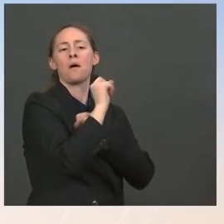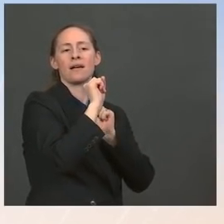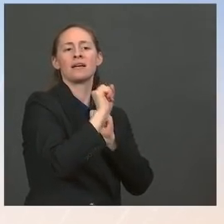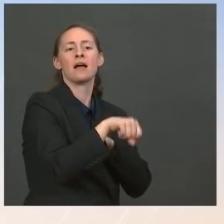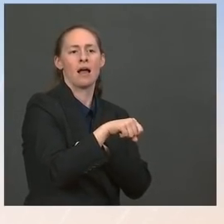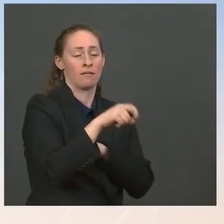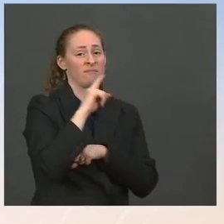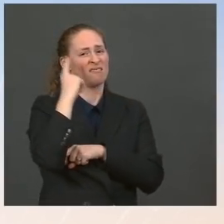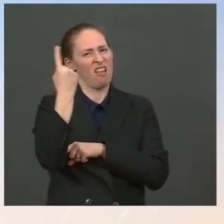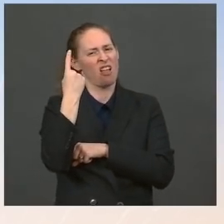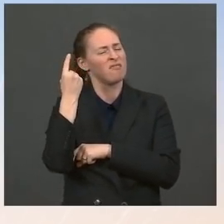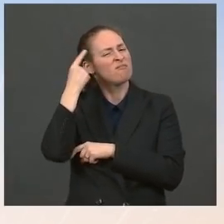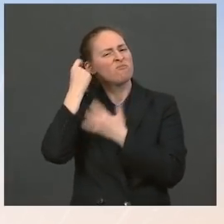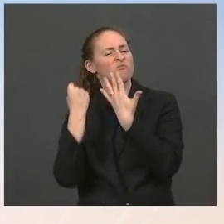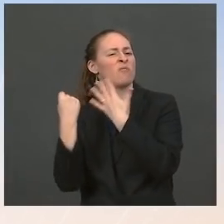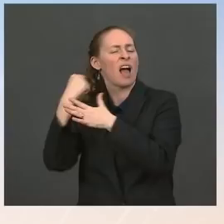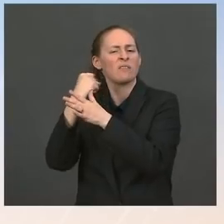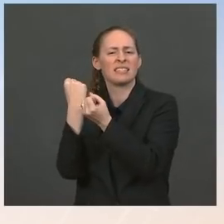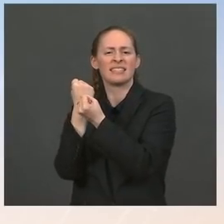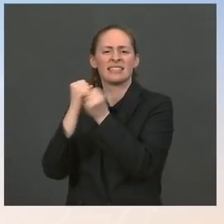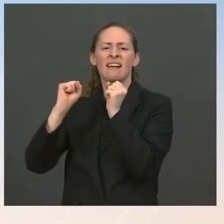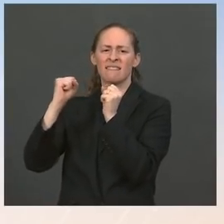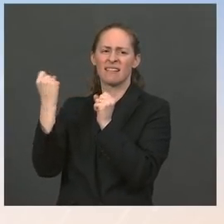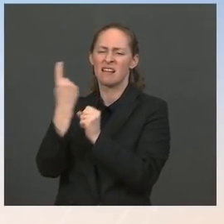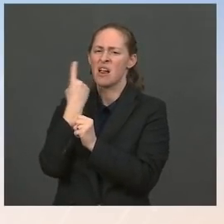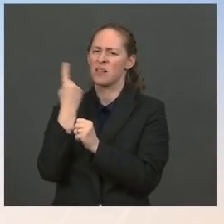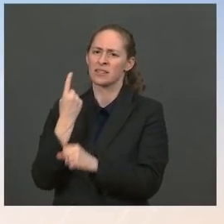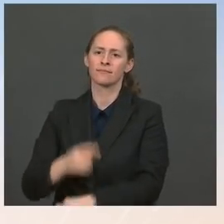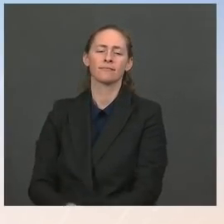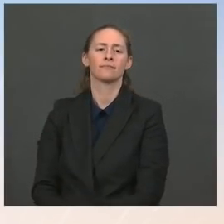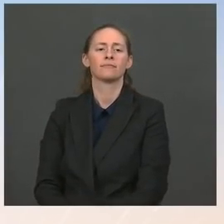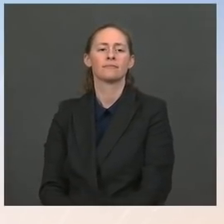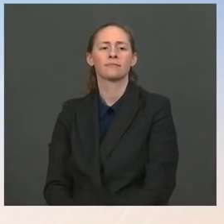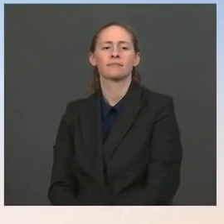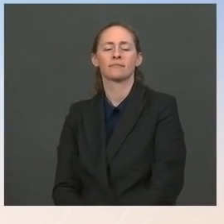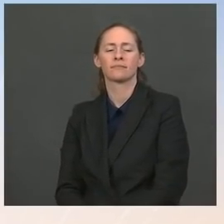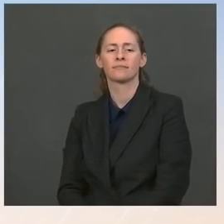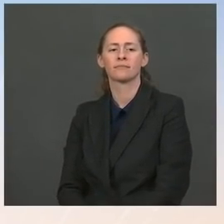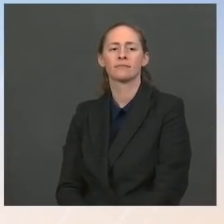you know, other steps we can take. But let me mention: We've got to just make truck driving a better job.